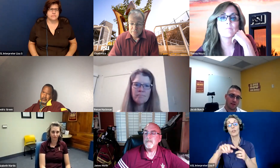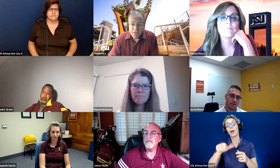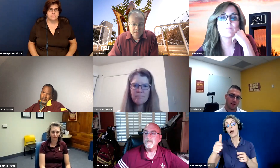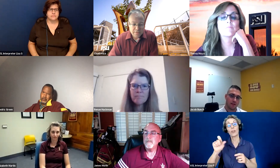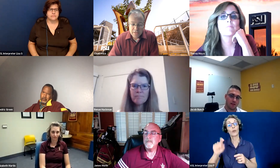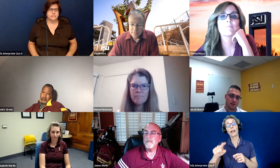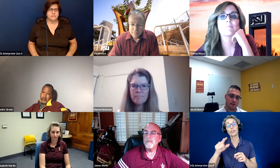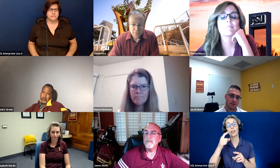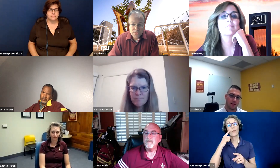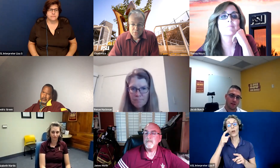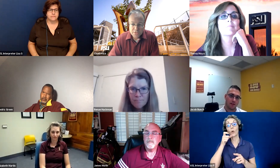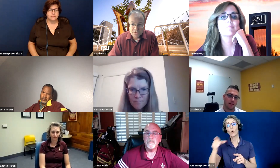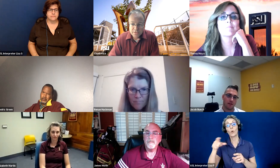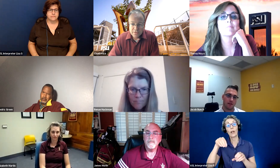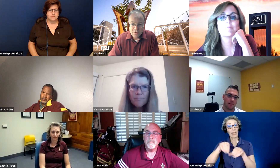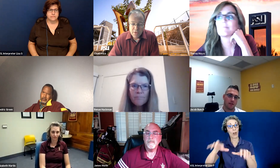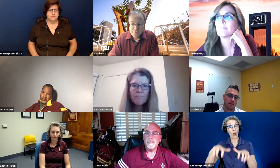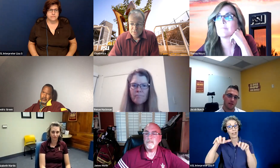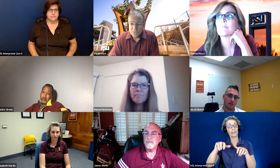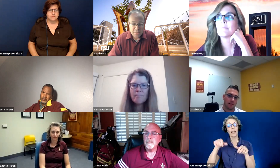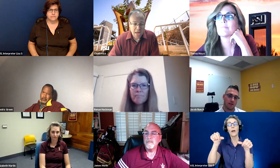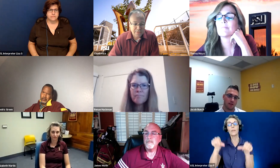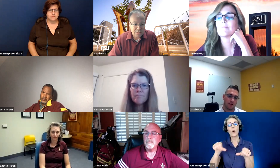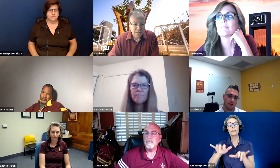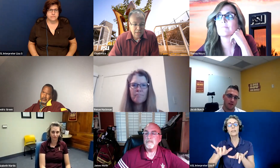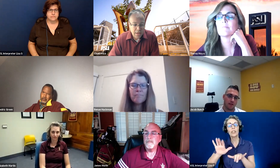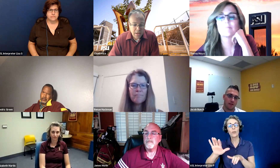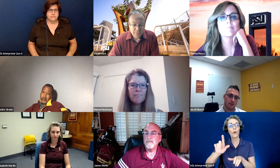by all means post your questions that you might be interested in asking.